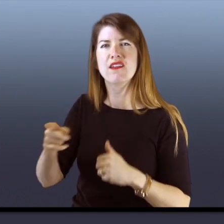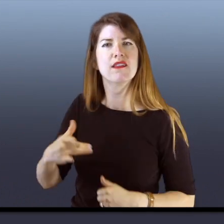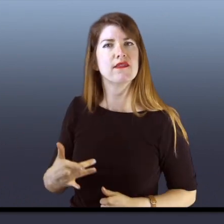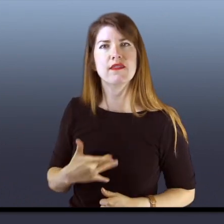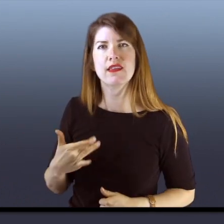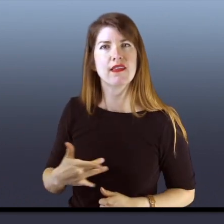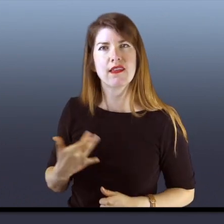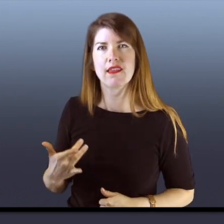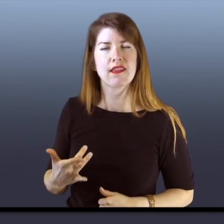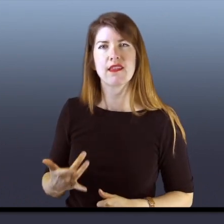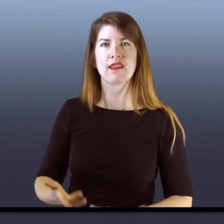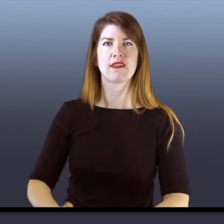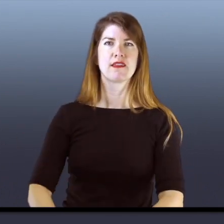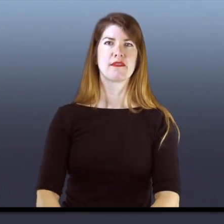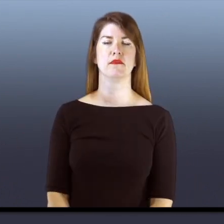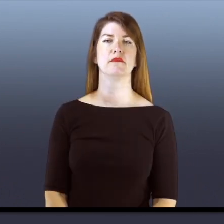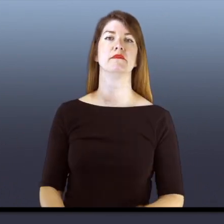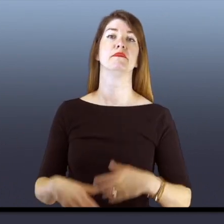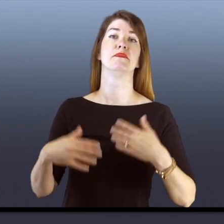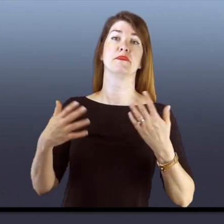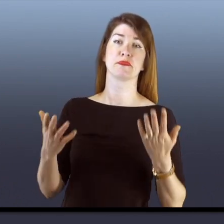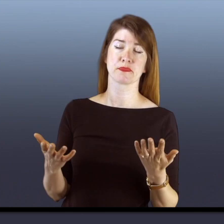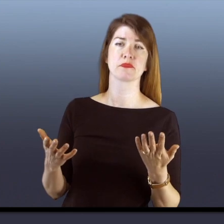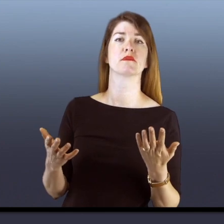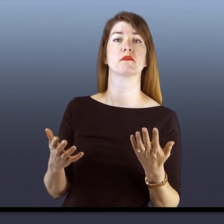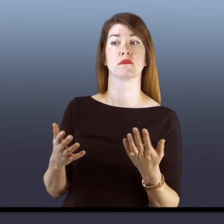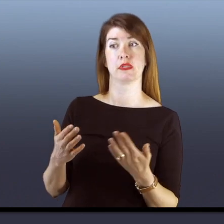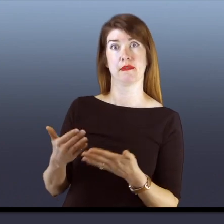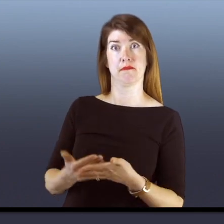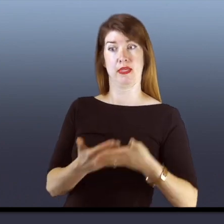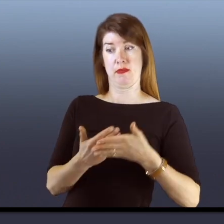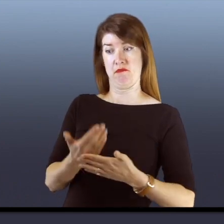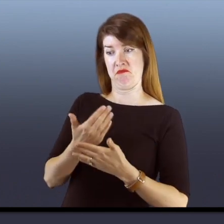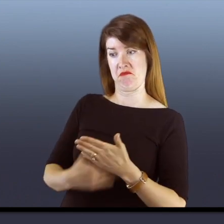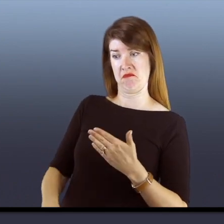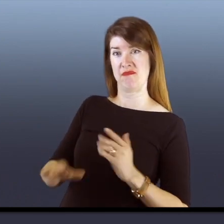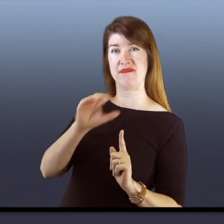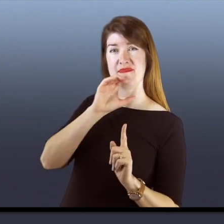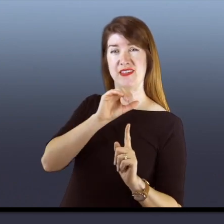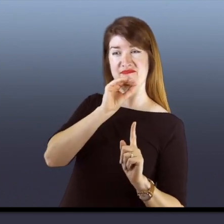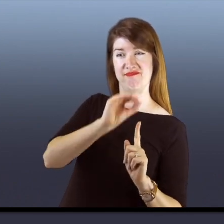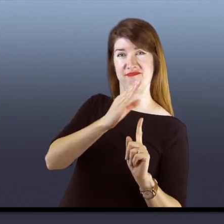So when babies are born from ages zero to five, their brains are ready to learn language